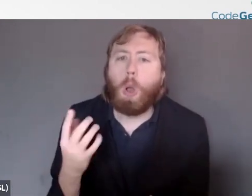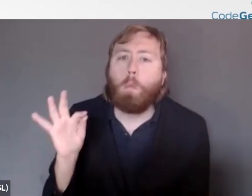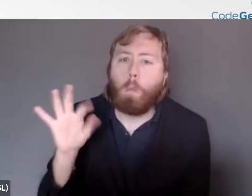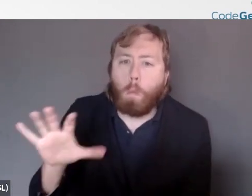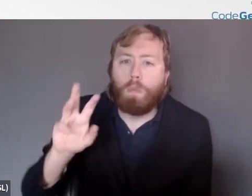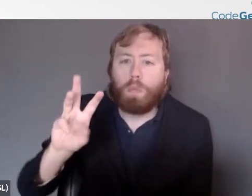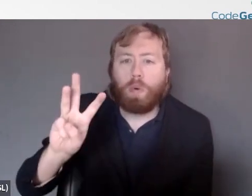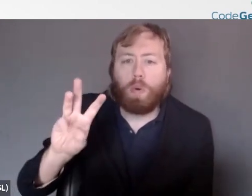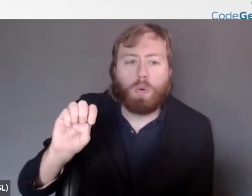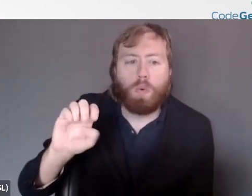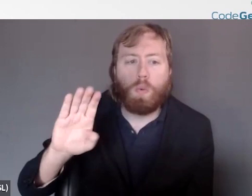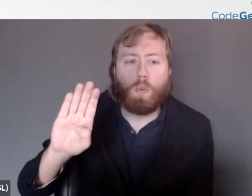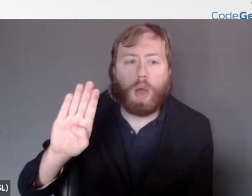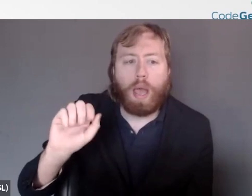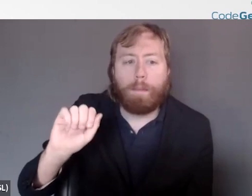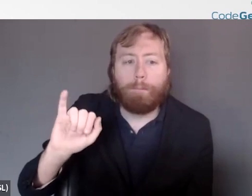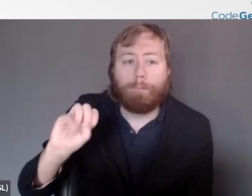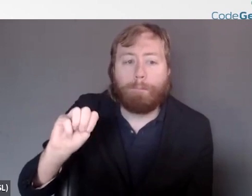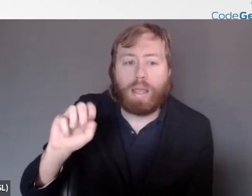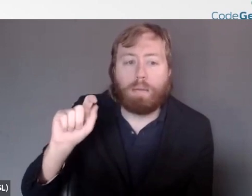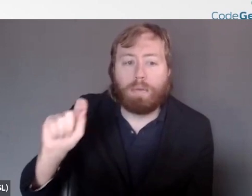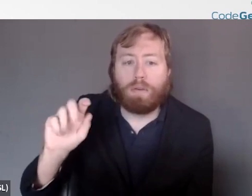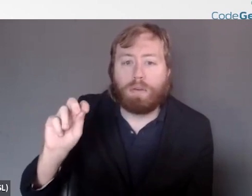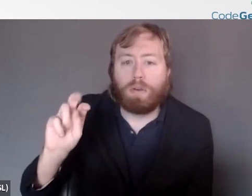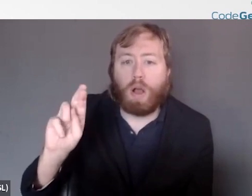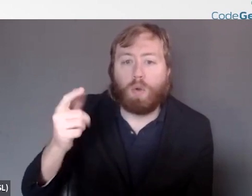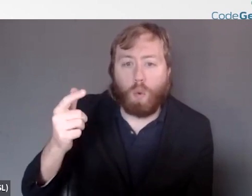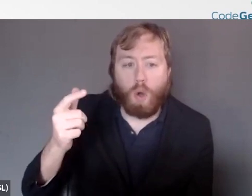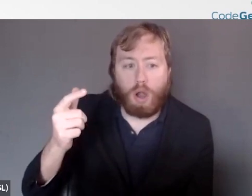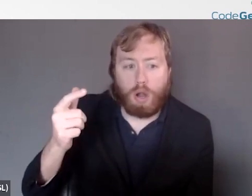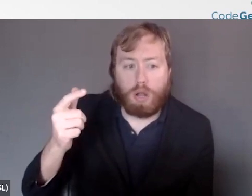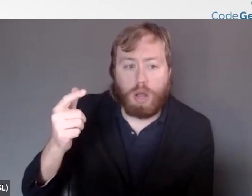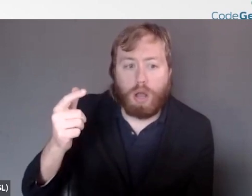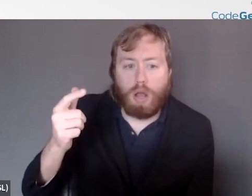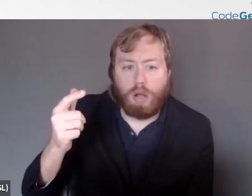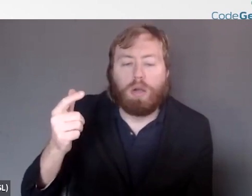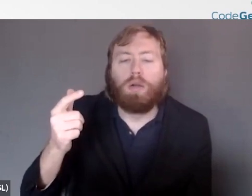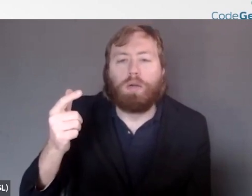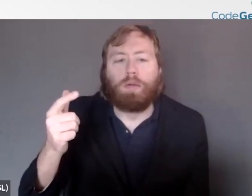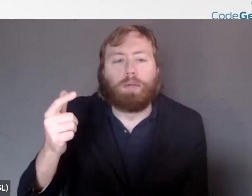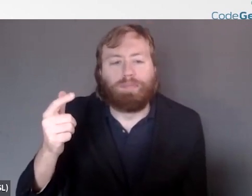and then scroll down to the testing heading. I'll show an excerpt from that on the next slide.